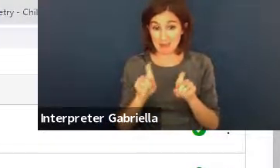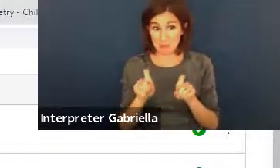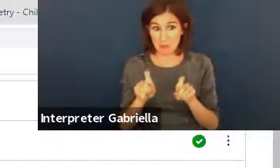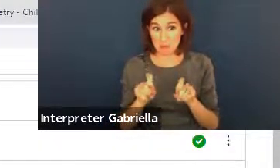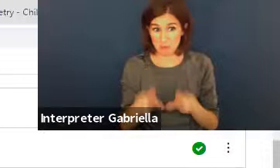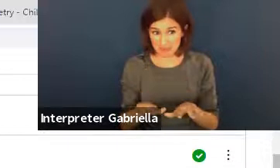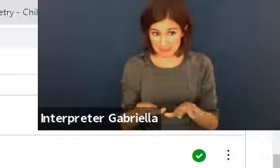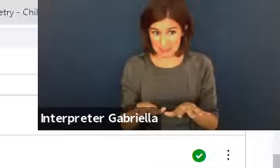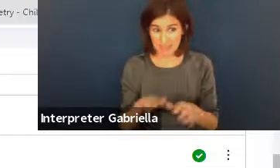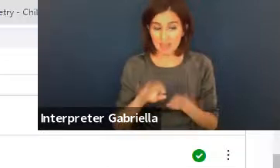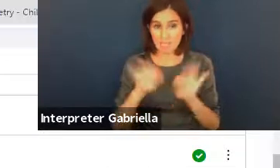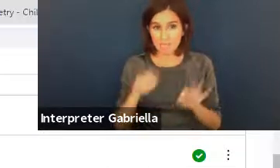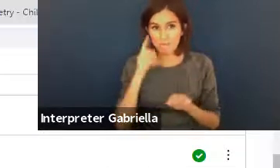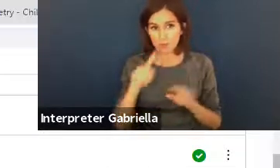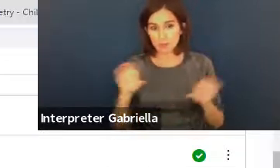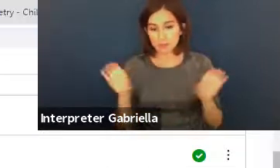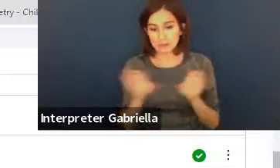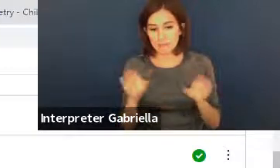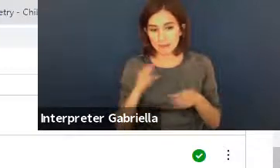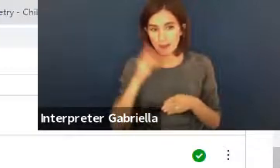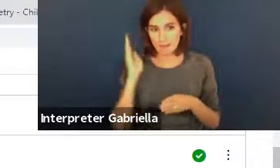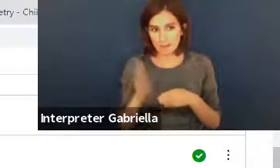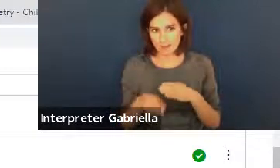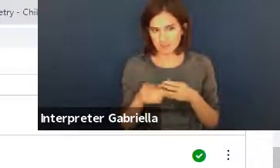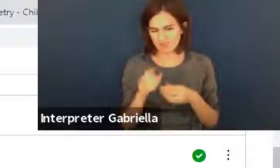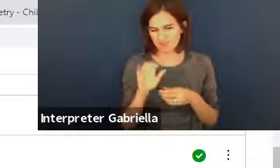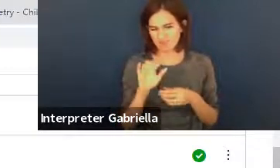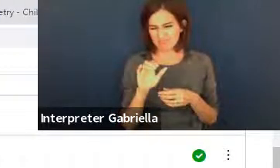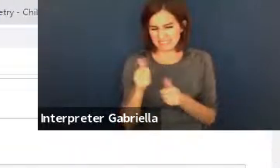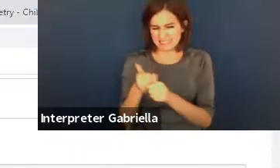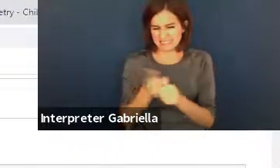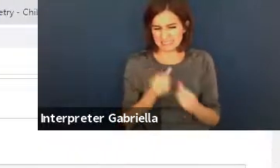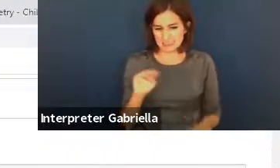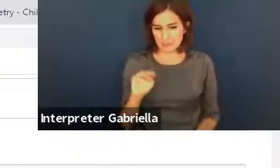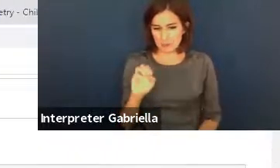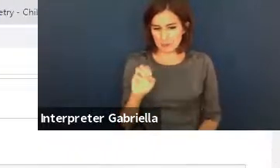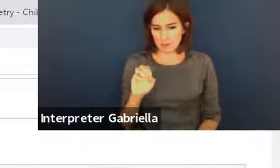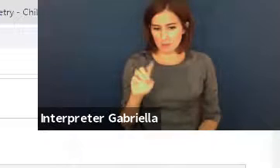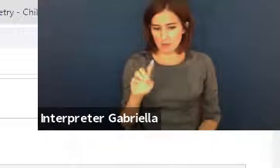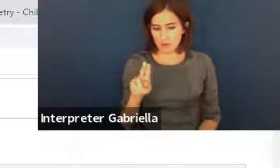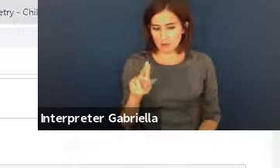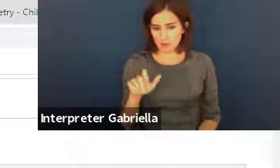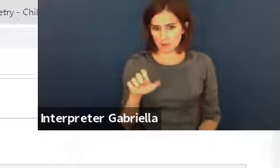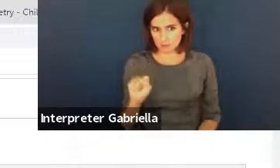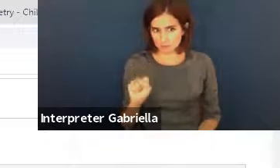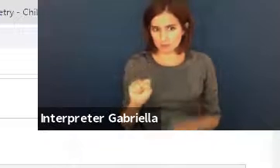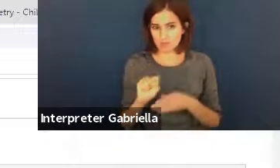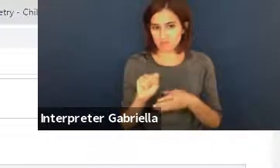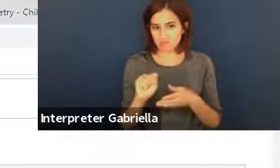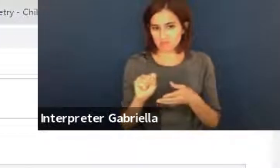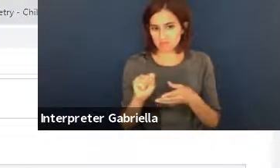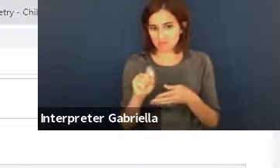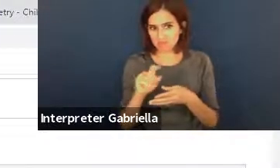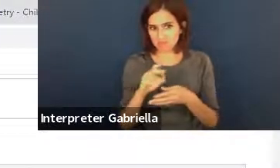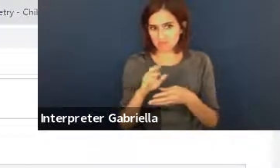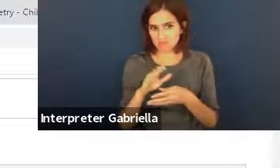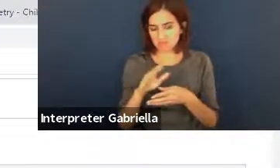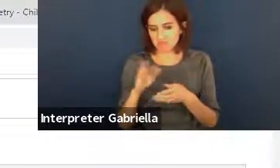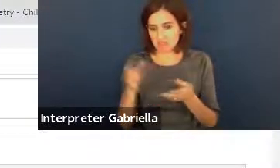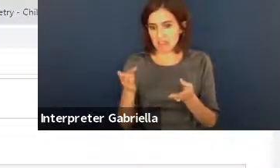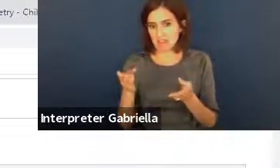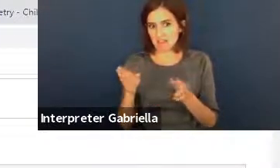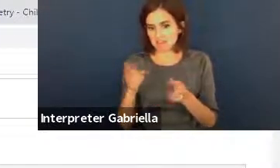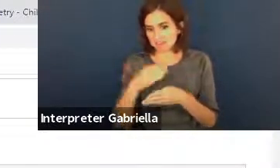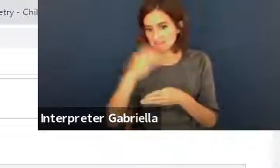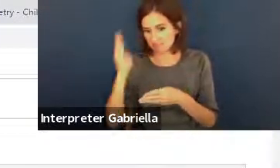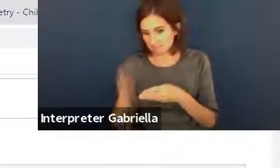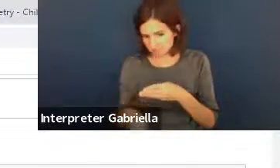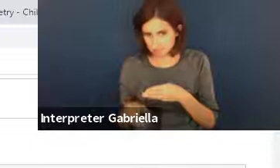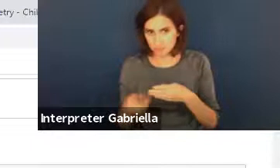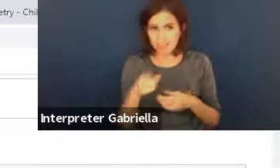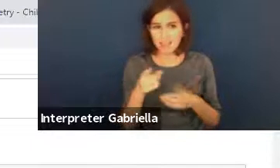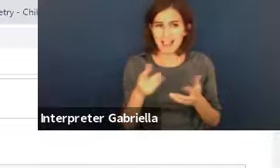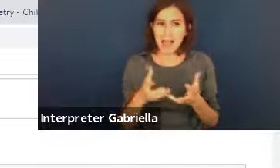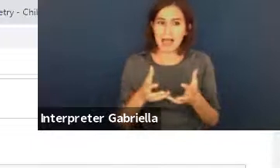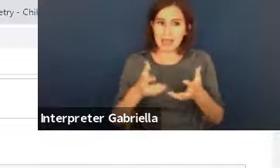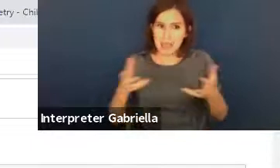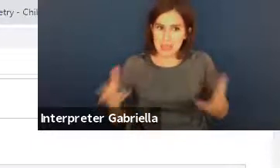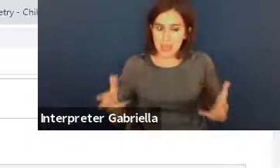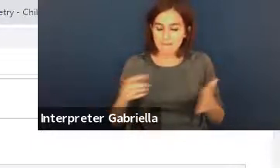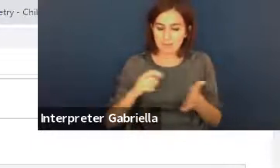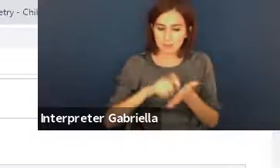Linda Kobashigawa: And so that's what each of these modules include. And so some of them have activities in them. I'm trying to incorporate a lot more videos and interactive elements. There's a lot of text right now, but we're trying to make it a little more dynamic.